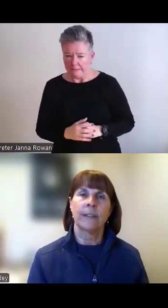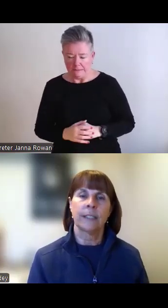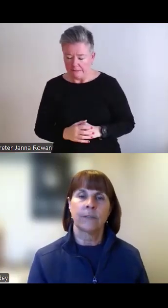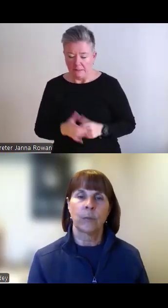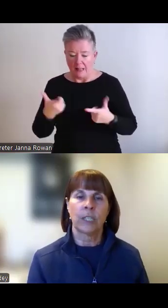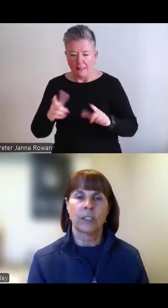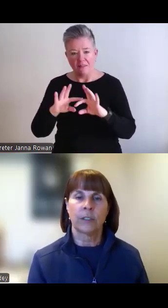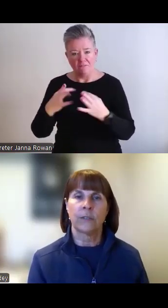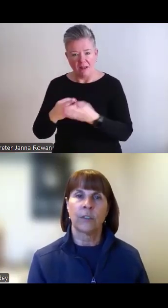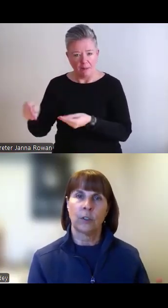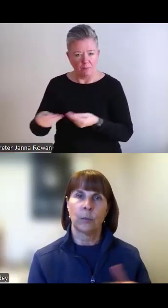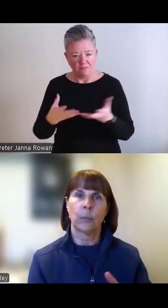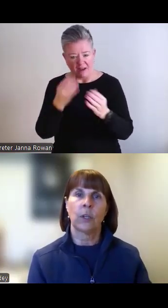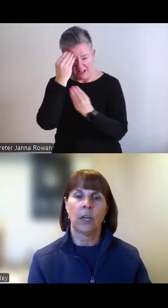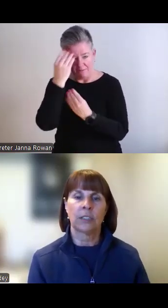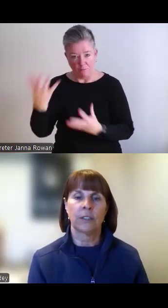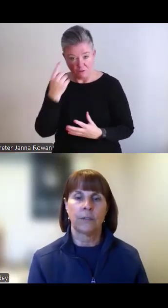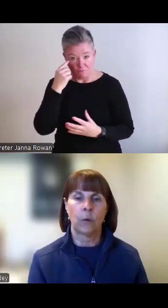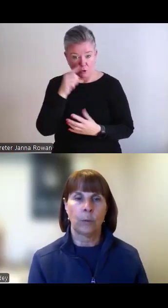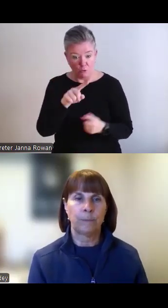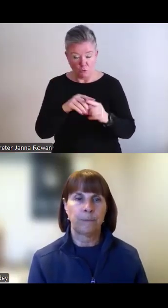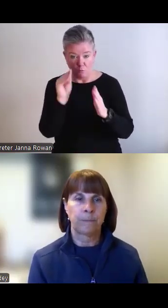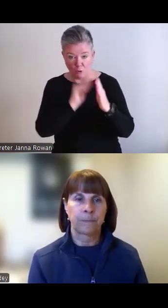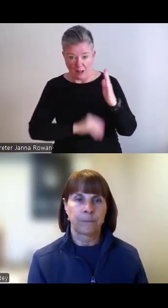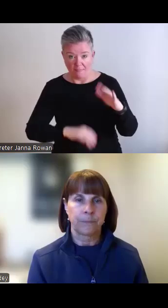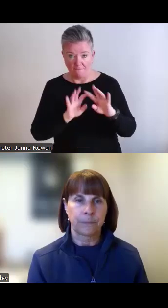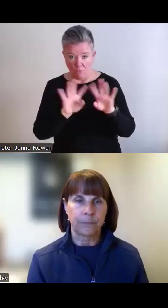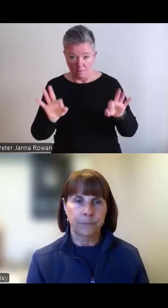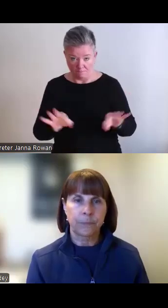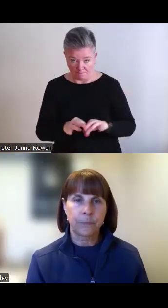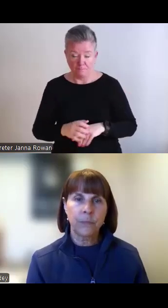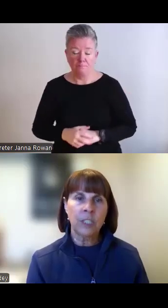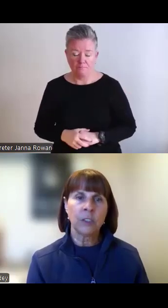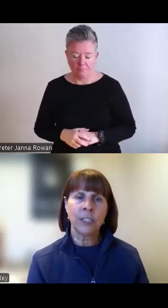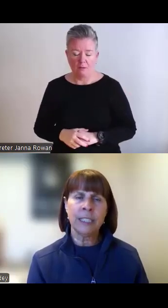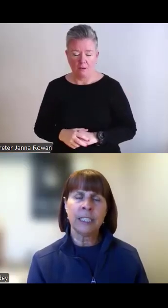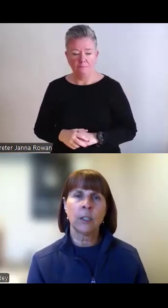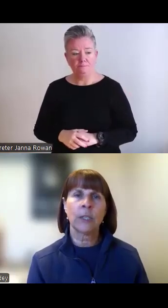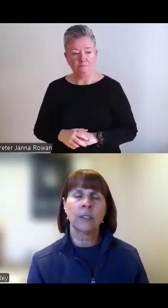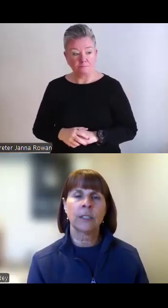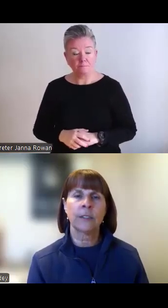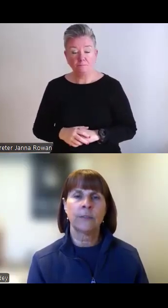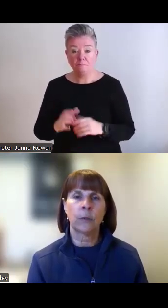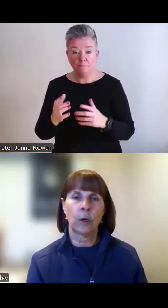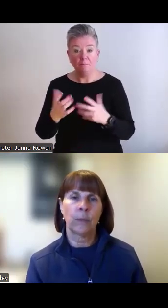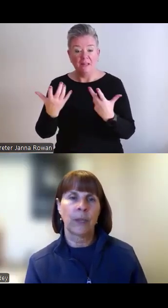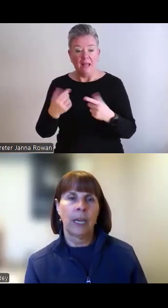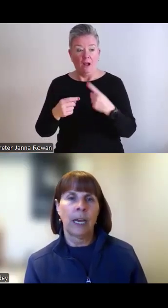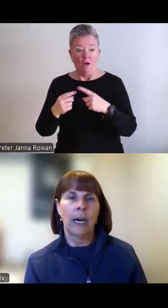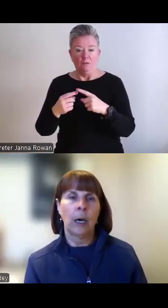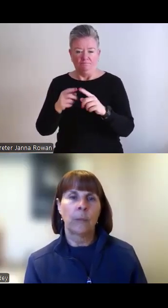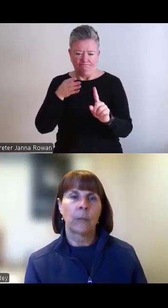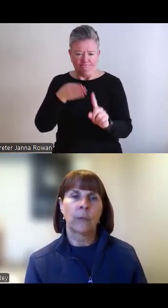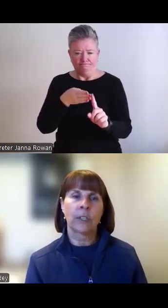provide the information for you to put onto the form. So, taking a quick look at the form,